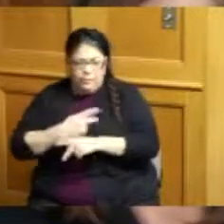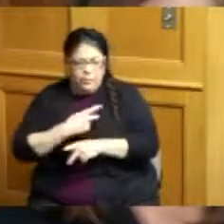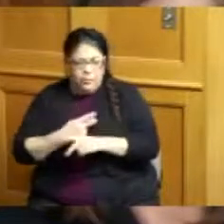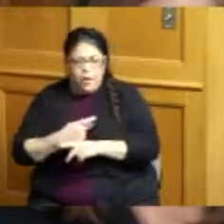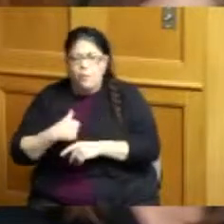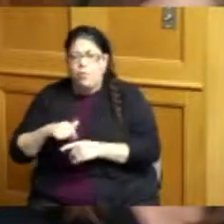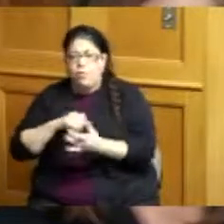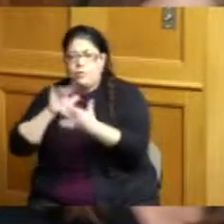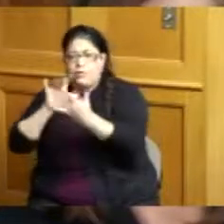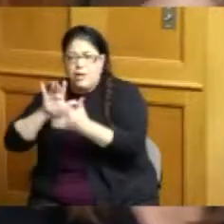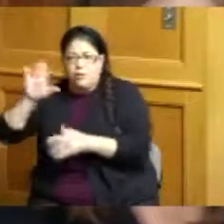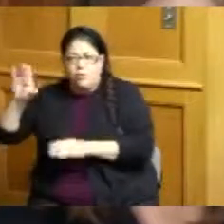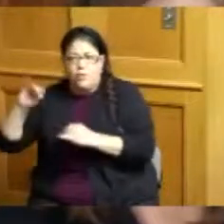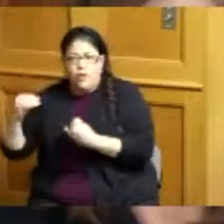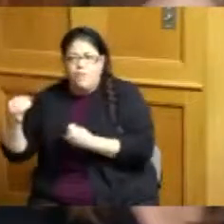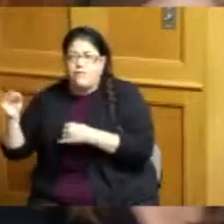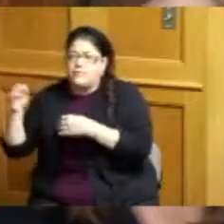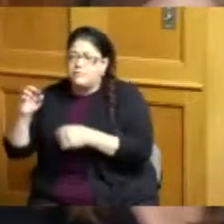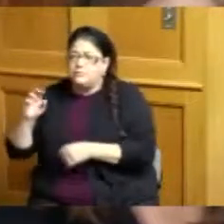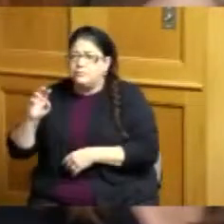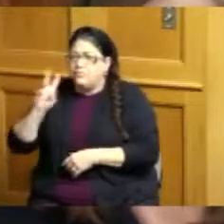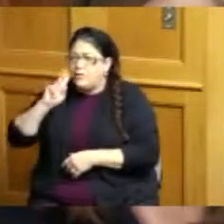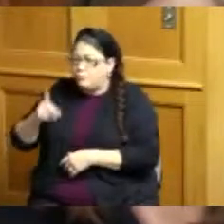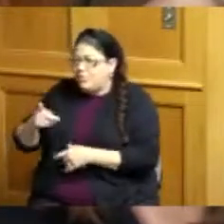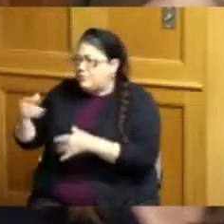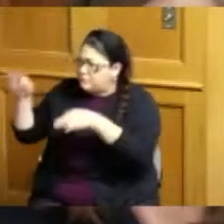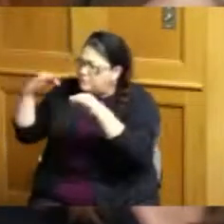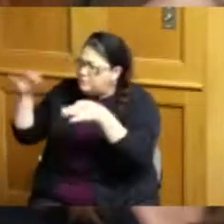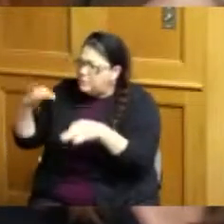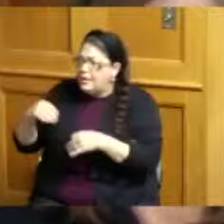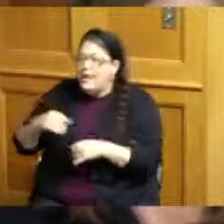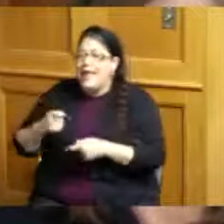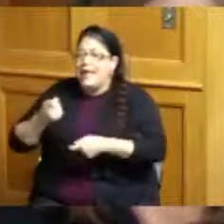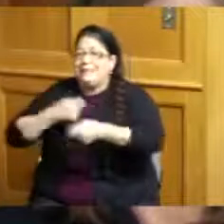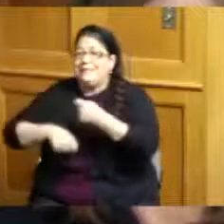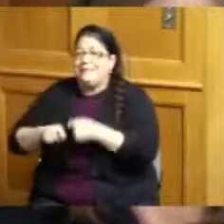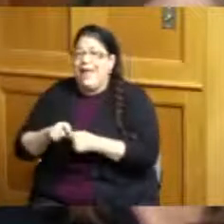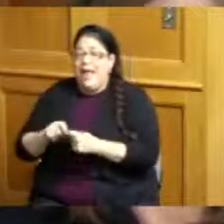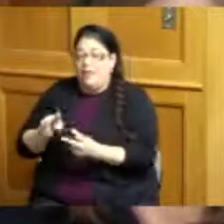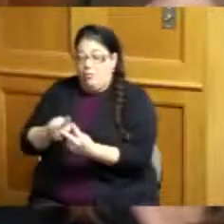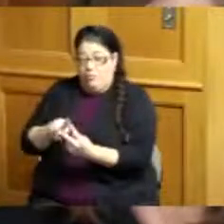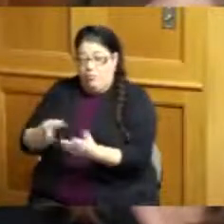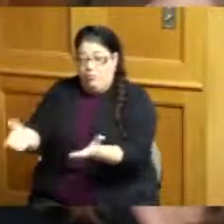office and I know you're familiar with this where instead of taking either of the recommendations we